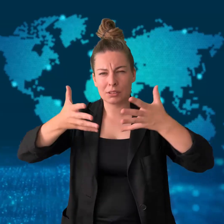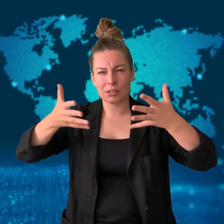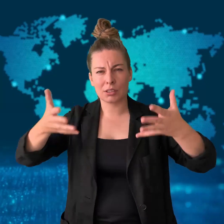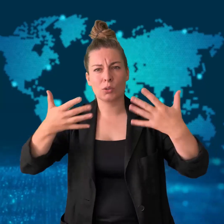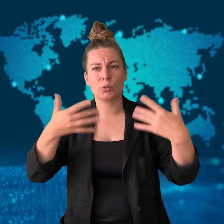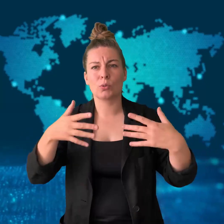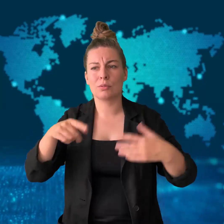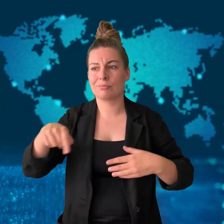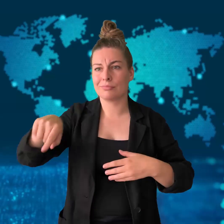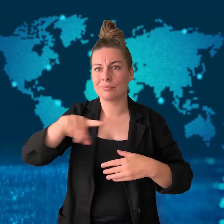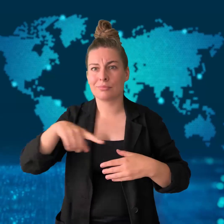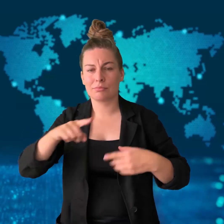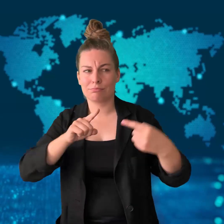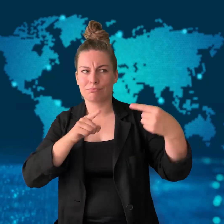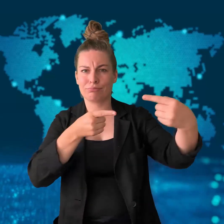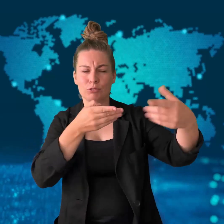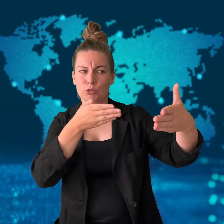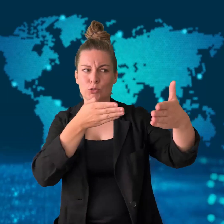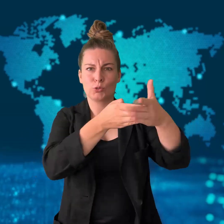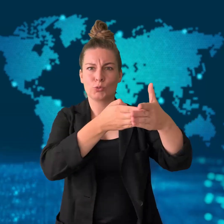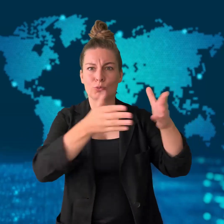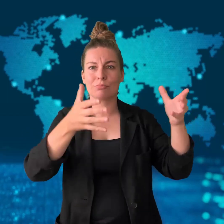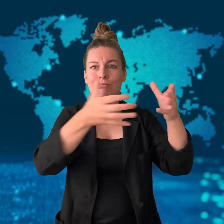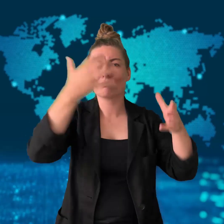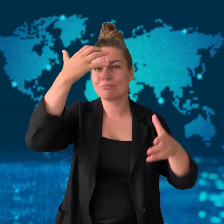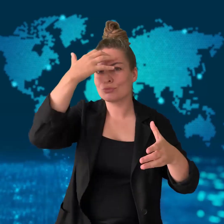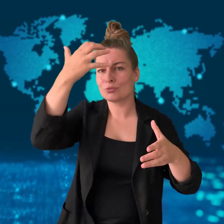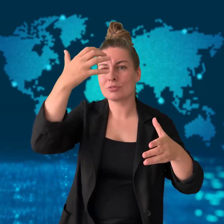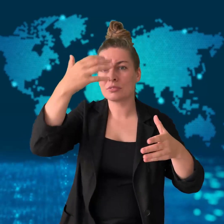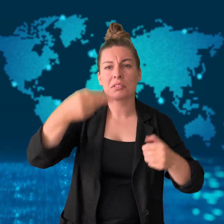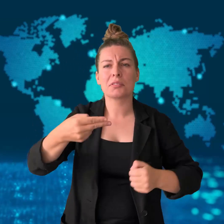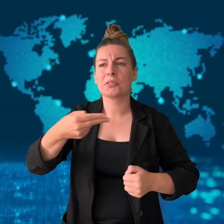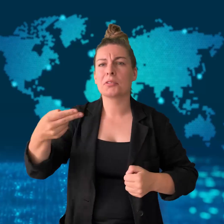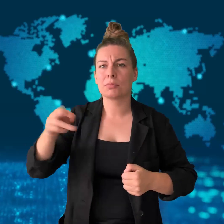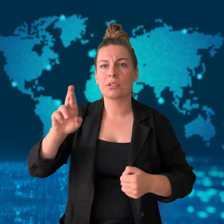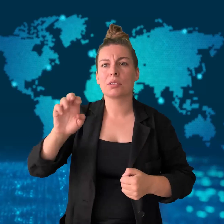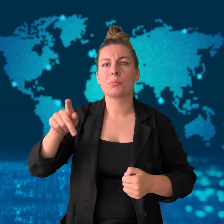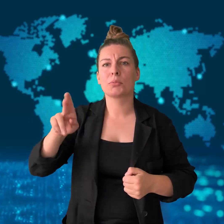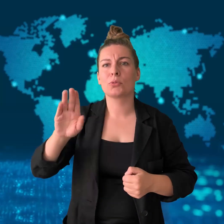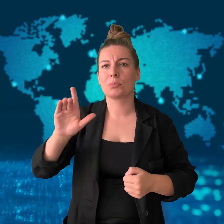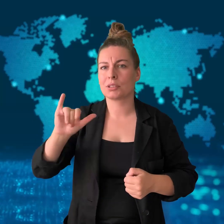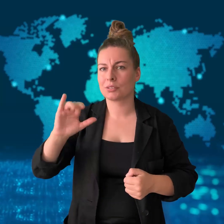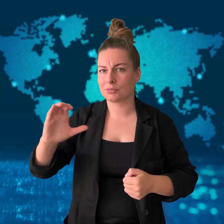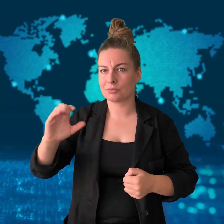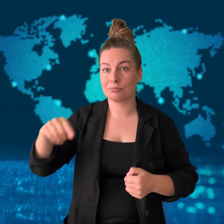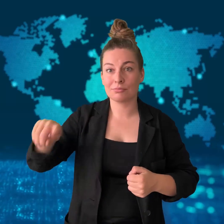released a photo of the activists to show the six people's shirts.